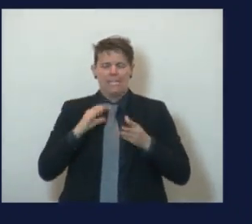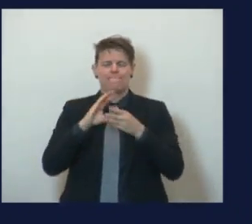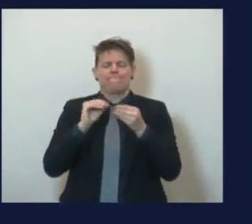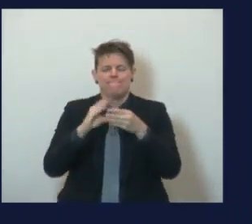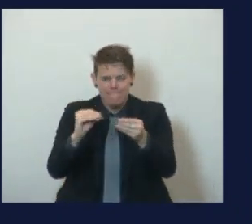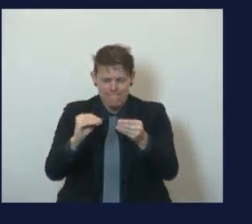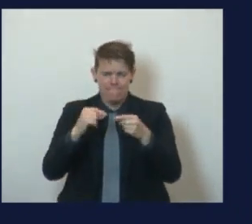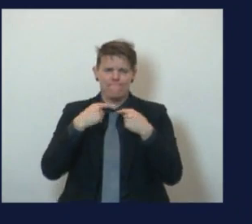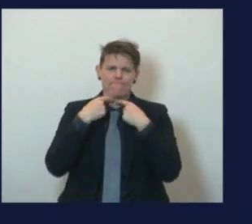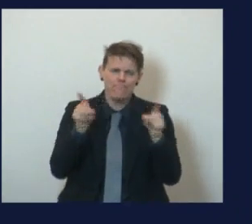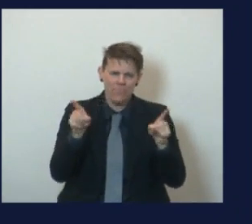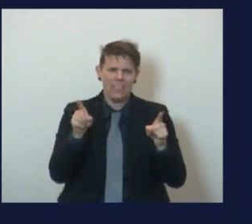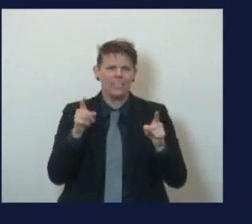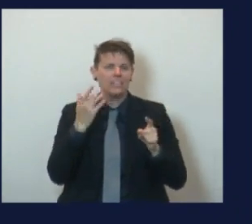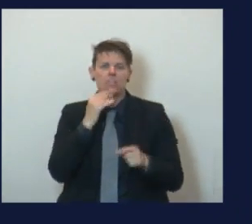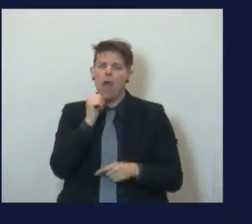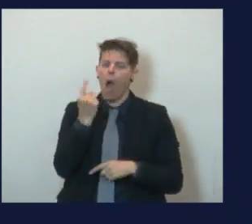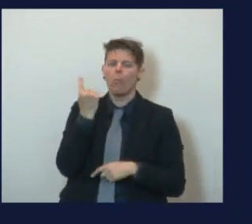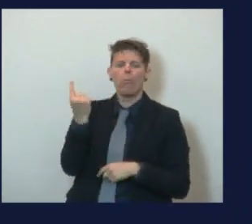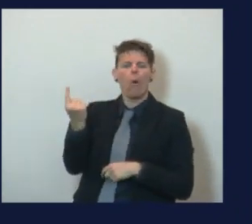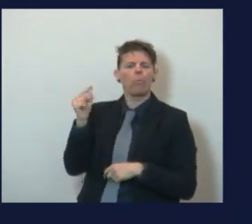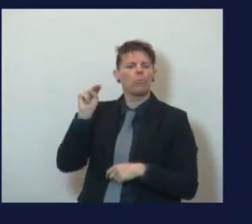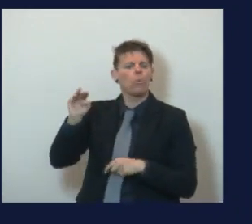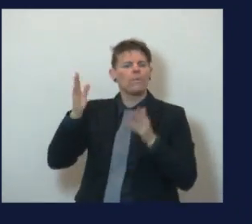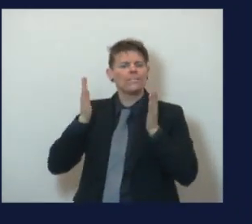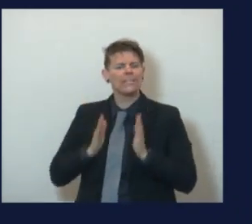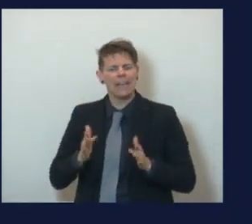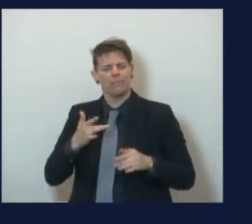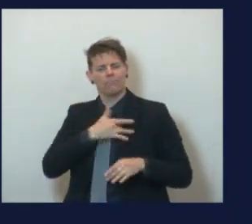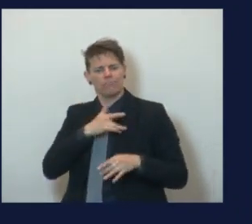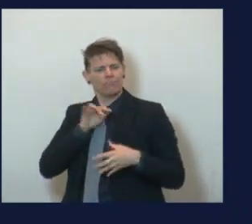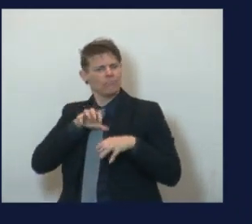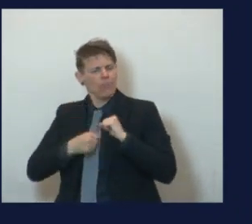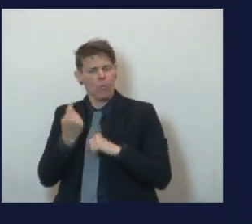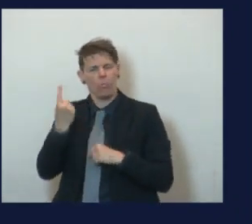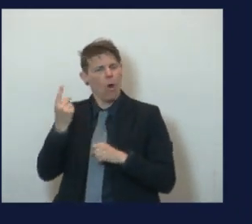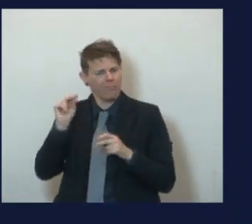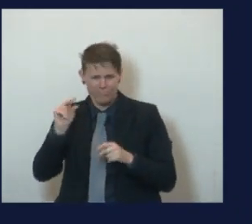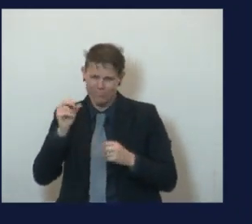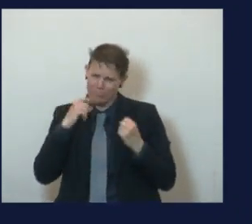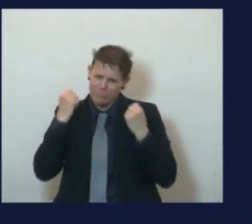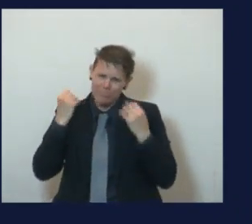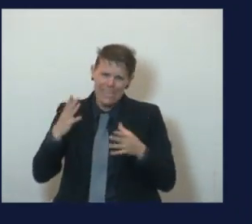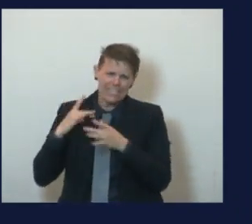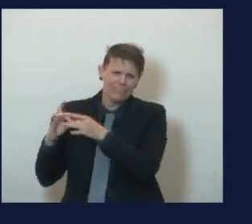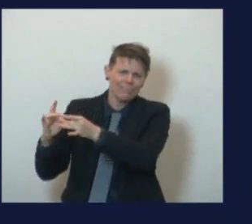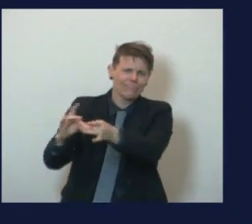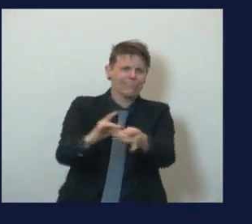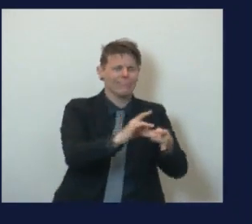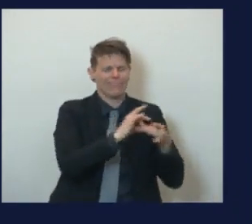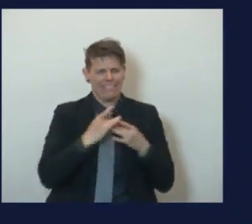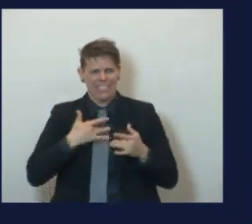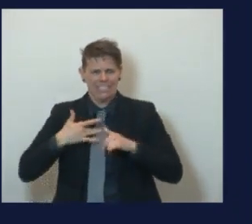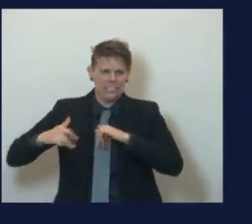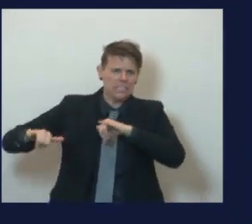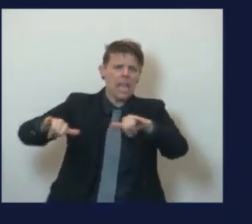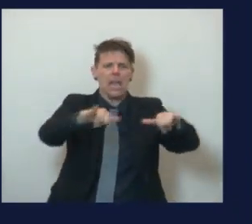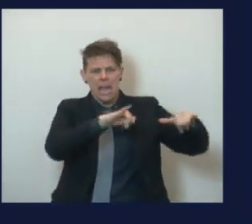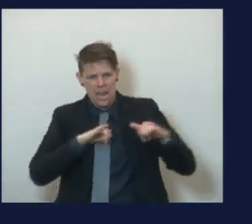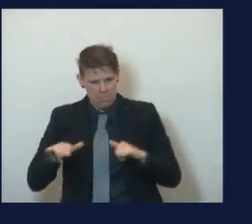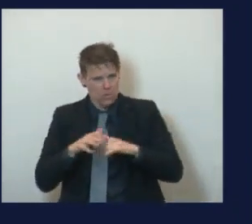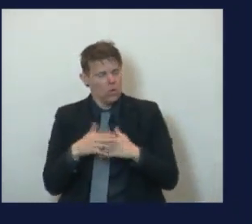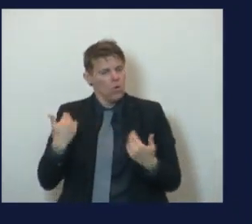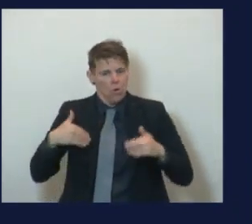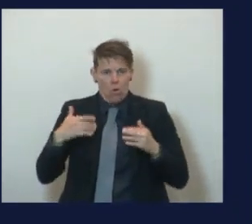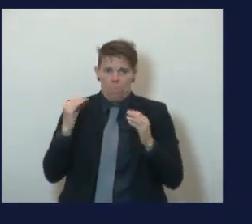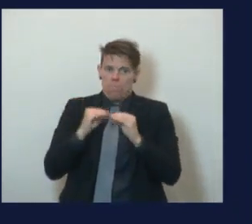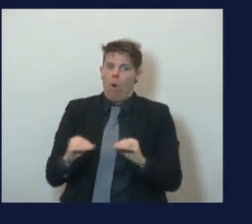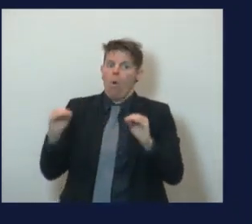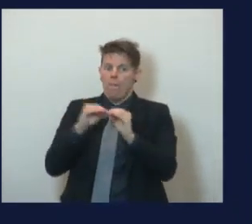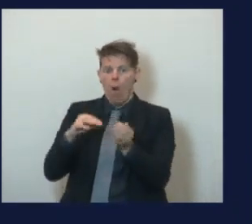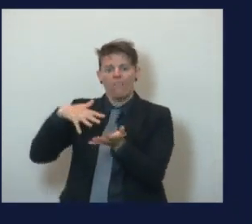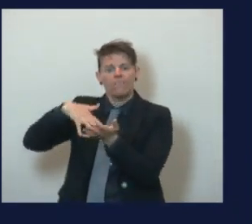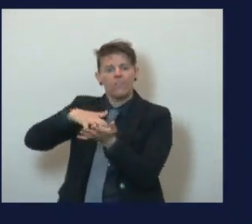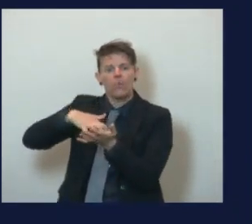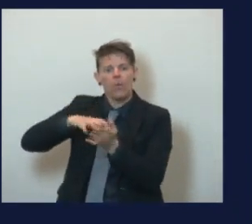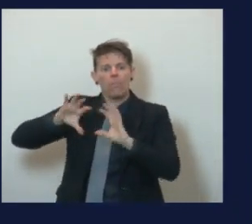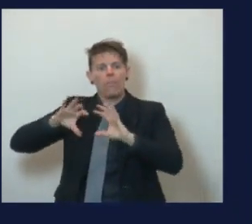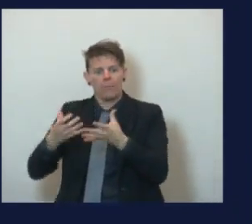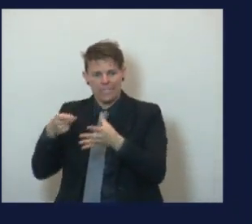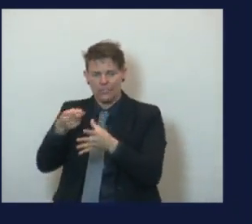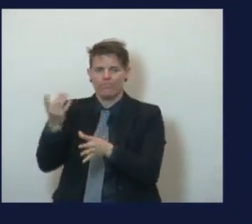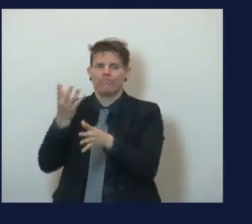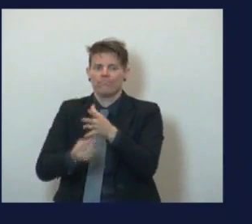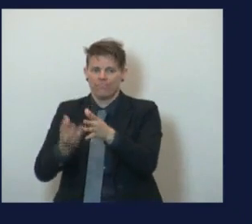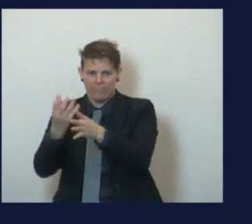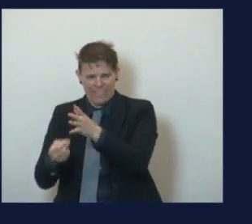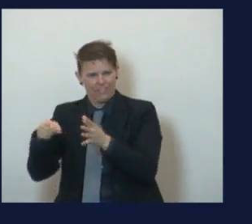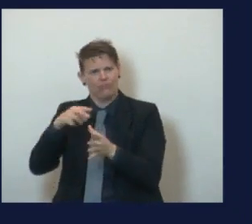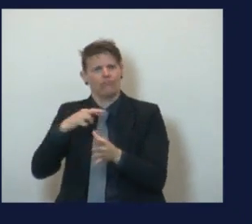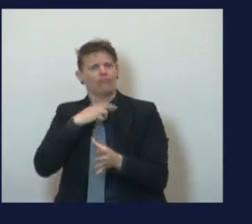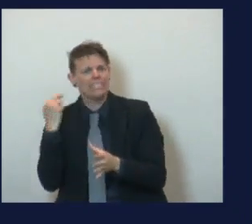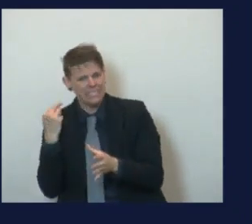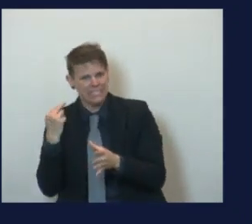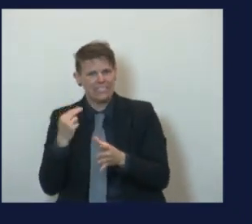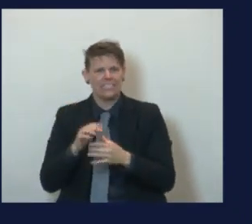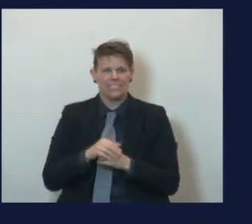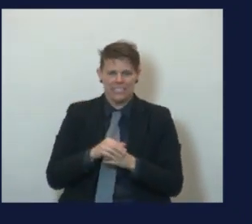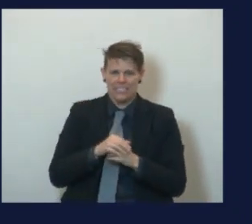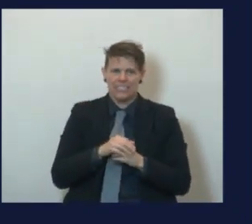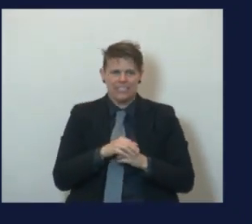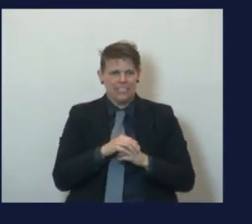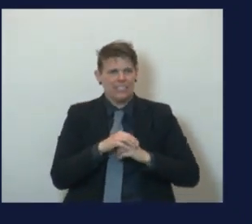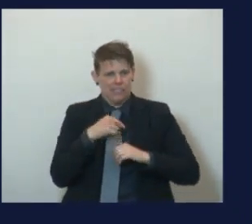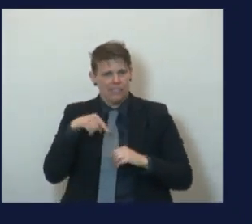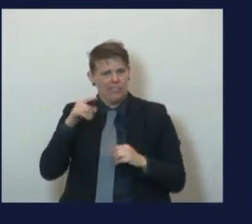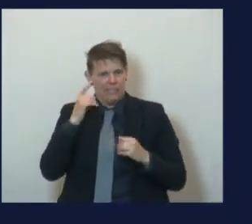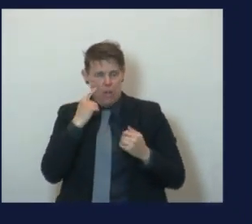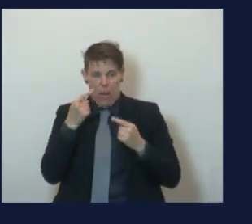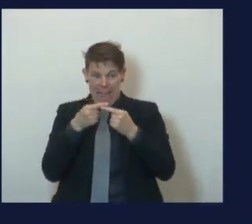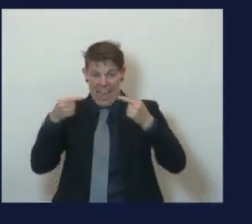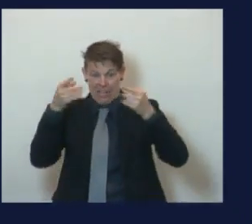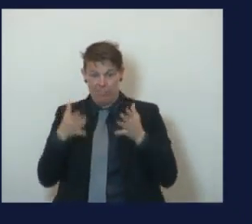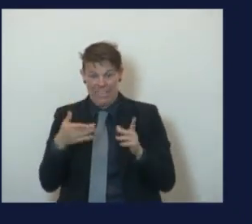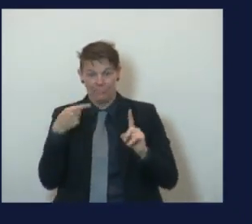THAT’S THE MOST PAINFUL THING FOR ANY GOVERNOR TO ANNOUNCE IN THE COUNTRY THERE ISN’T A SINGLE NEW MEXICAN WHO DOESN’T MOURN THESE DEATHS AND AS WE’RE SEEING WE’RE SEEING MORE AND MORE OF